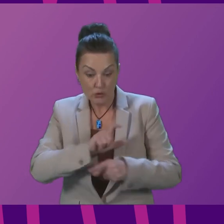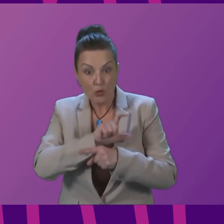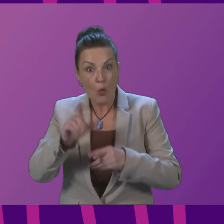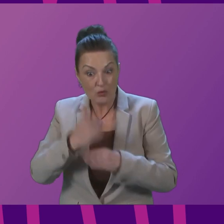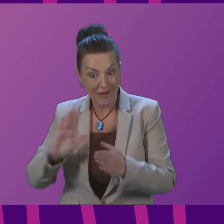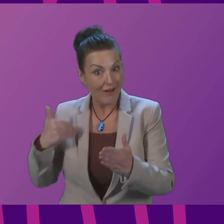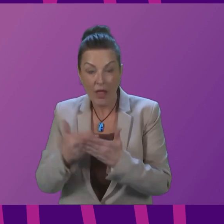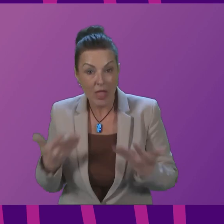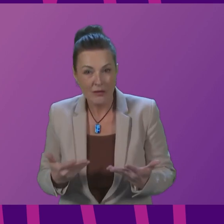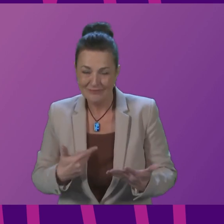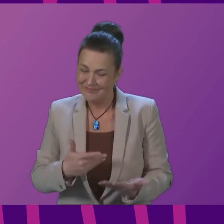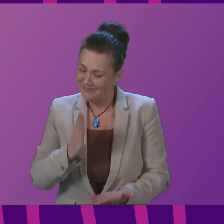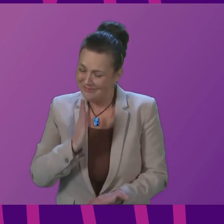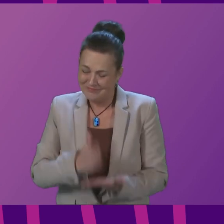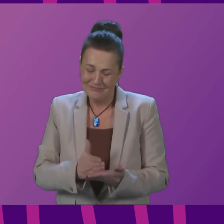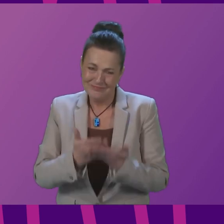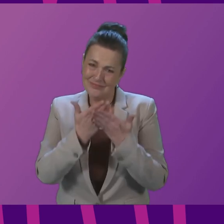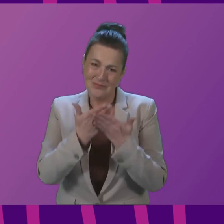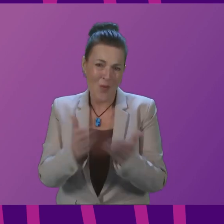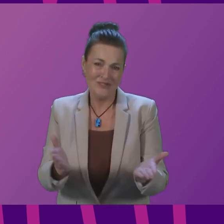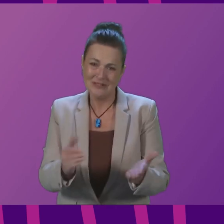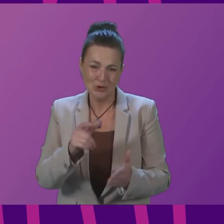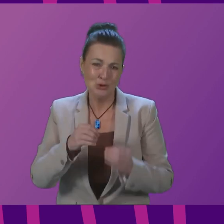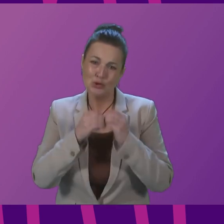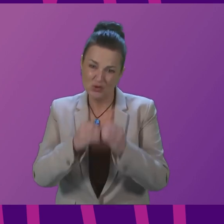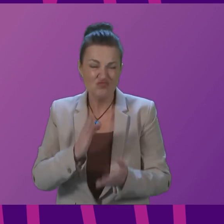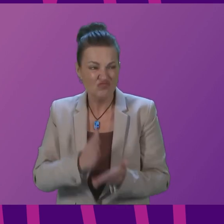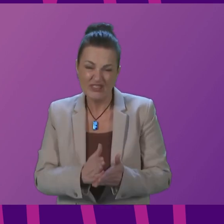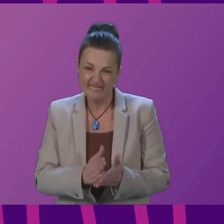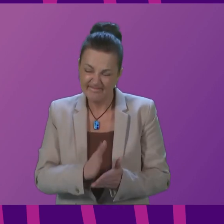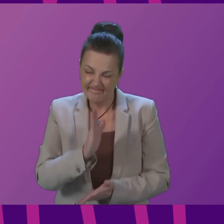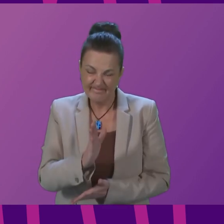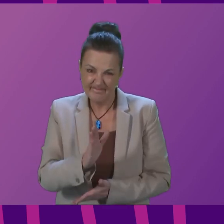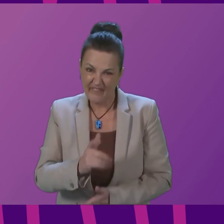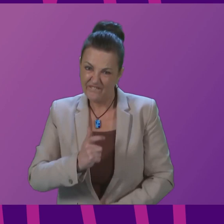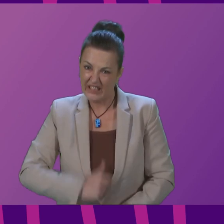It is clear to see that students are the real victims in this dispute.